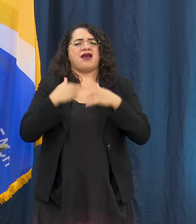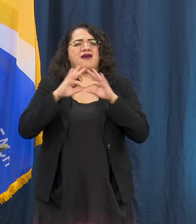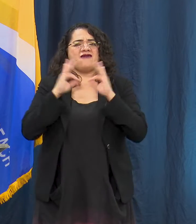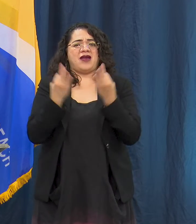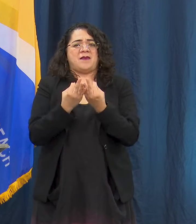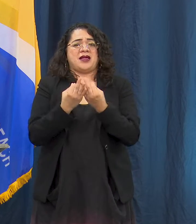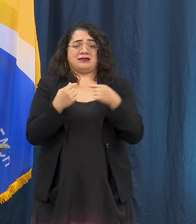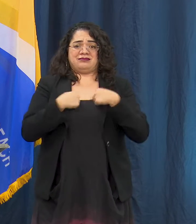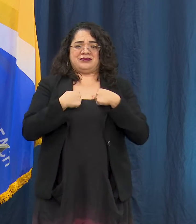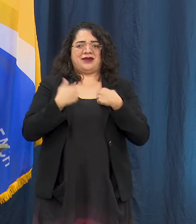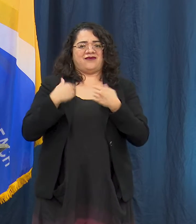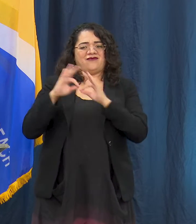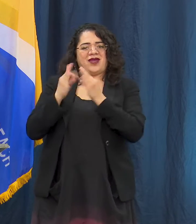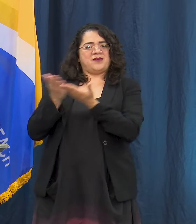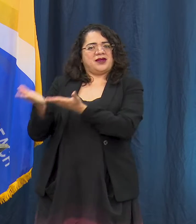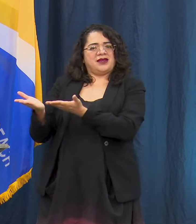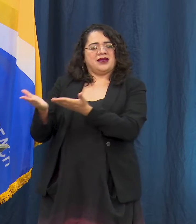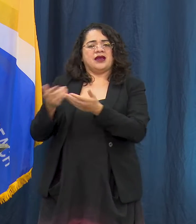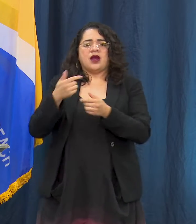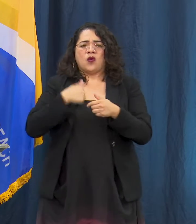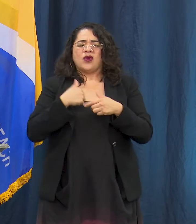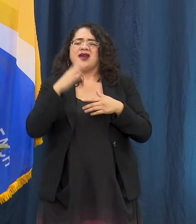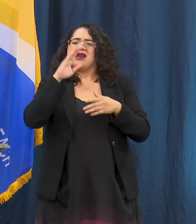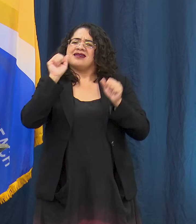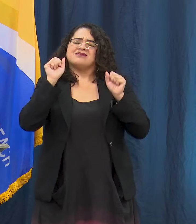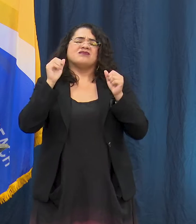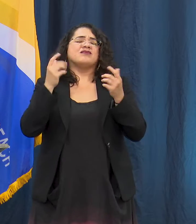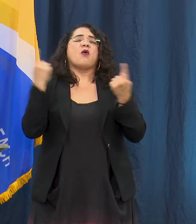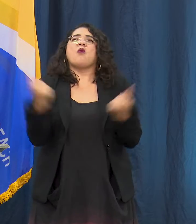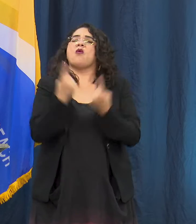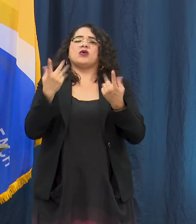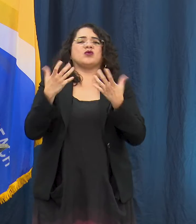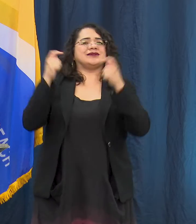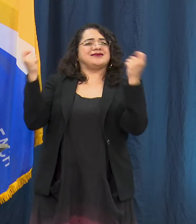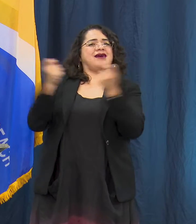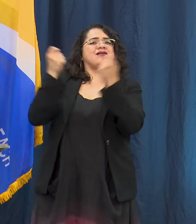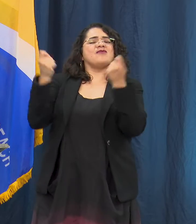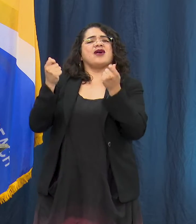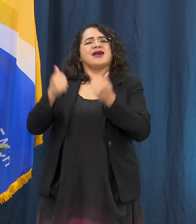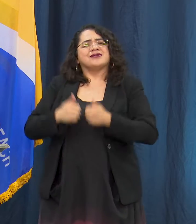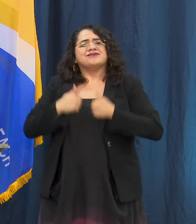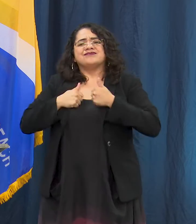people has had a life to celebrate and we know that and we live it. I also want